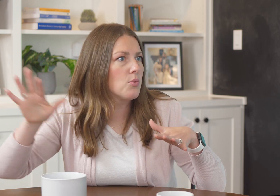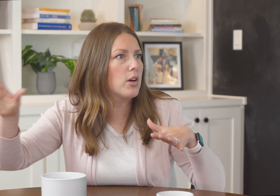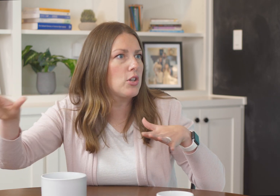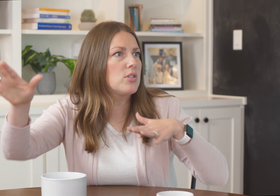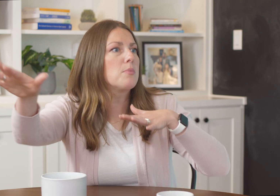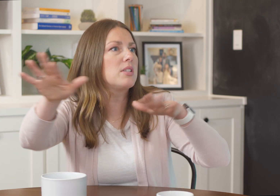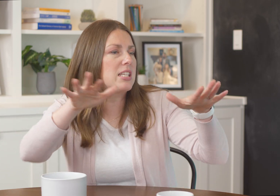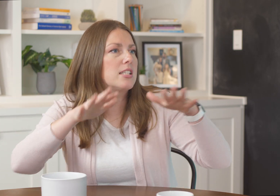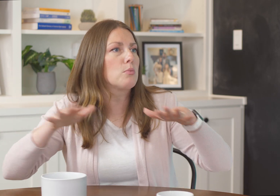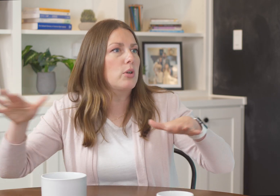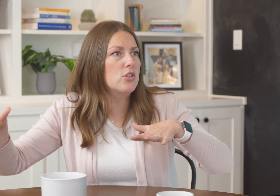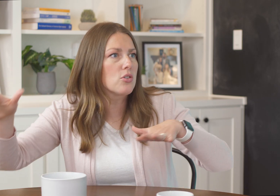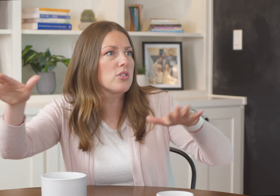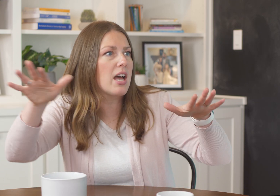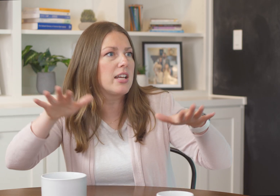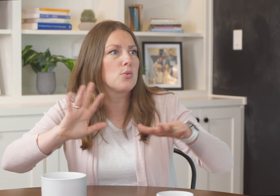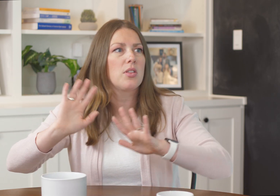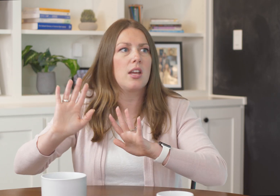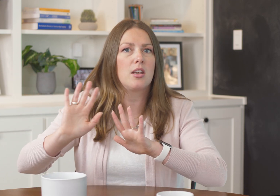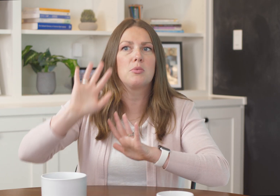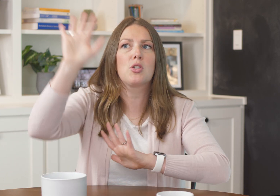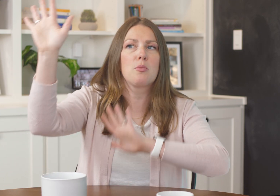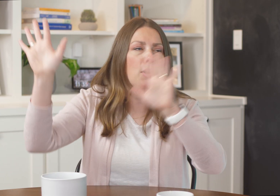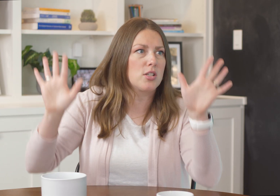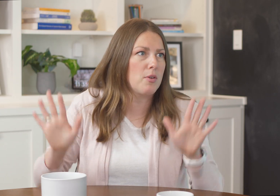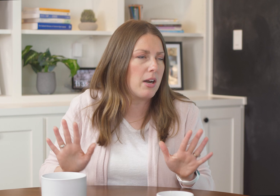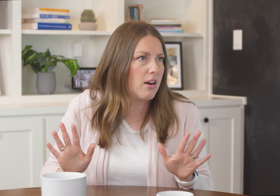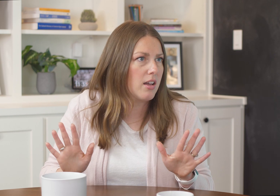where you see some regional signs within certain parts of America